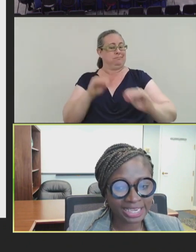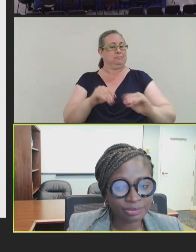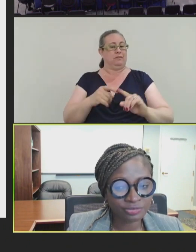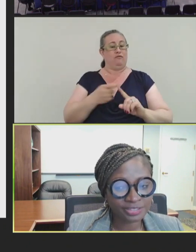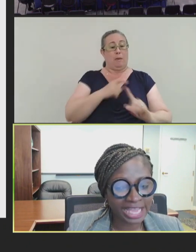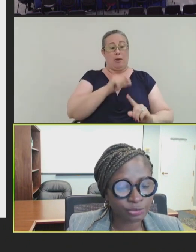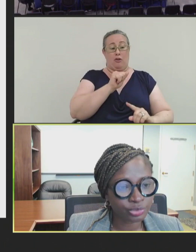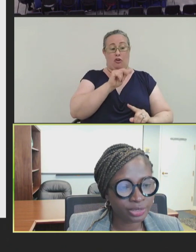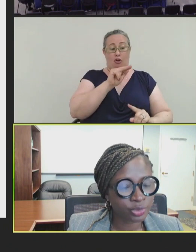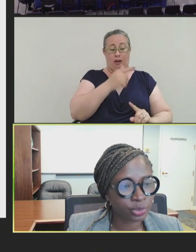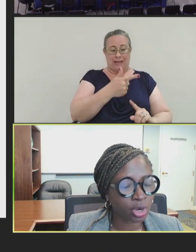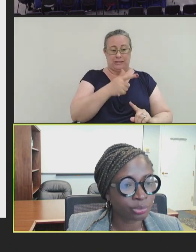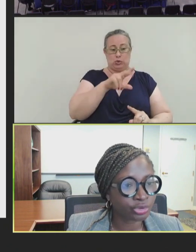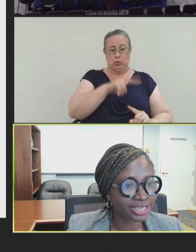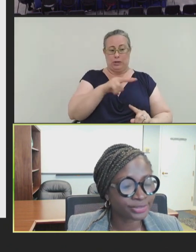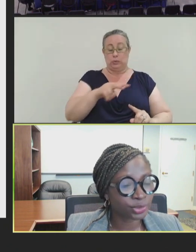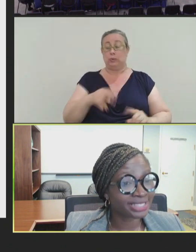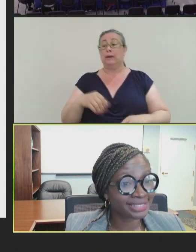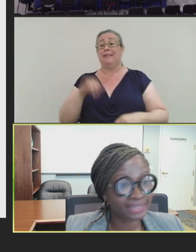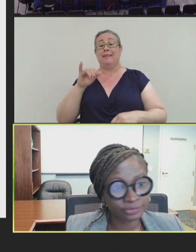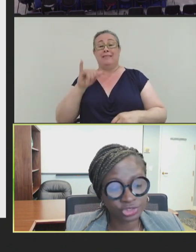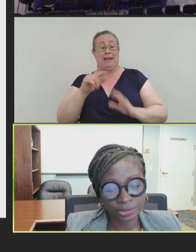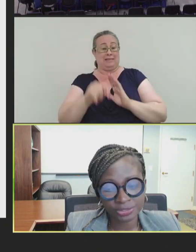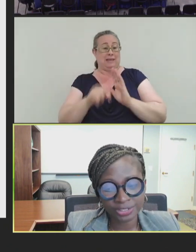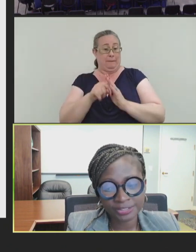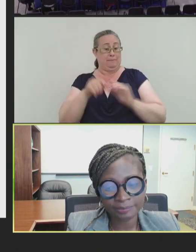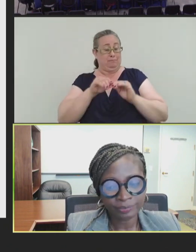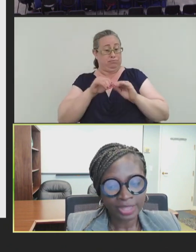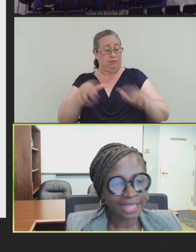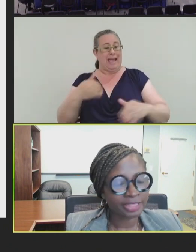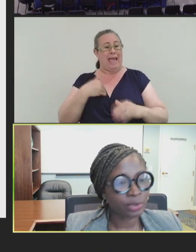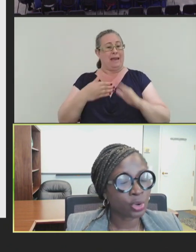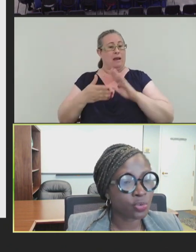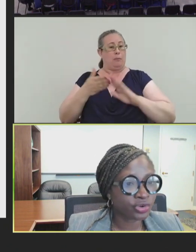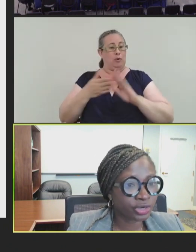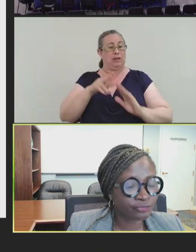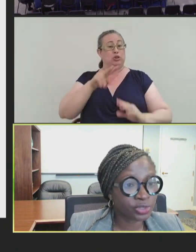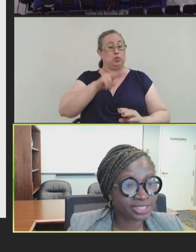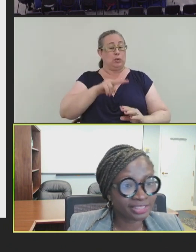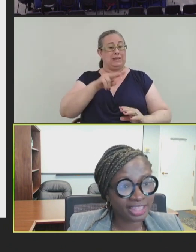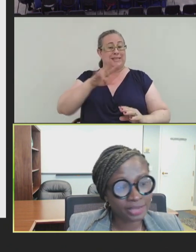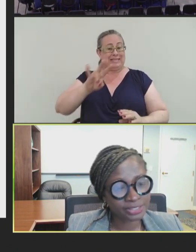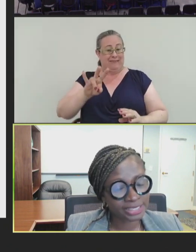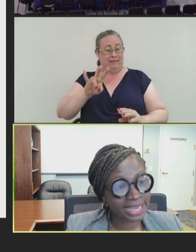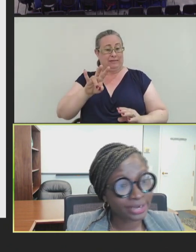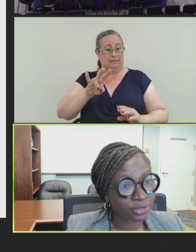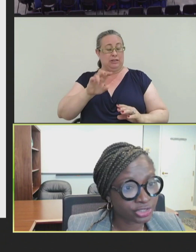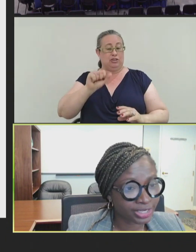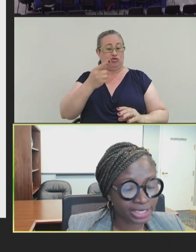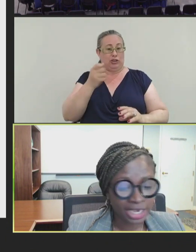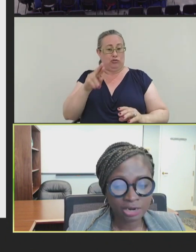time of this outbreak, we were operating 27 shelters, and there were over 14,900